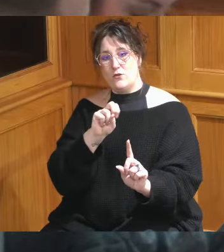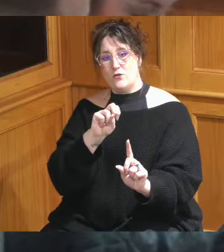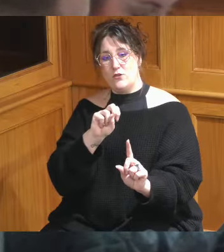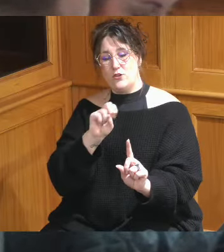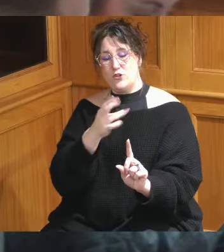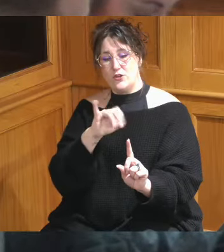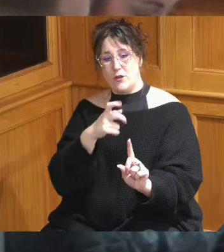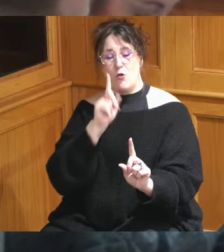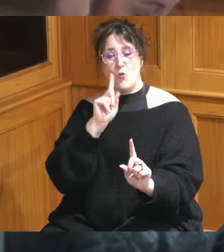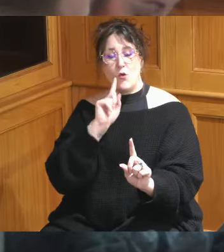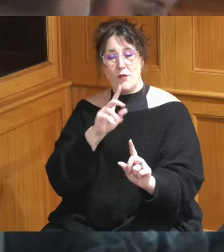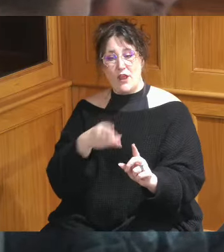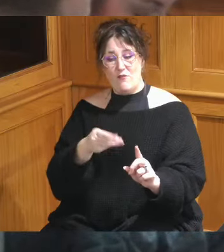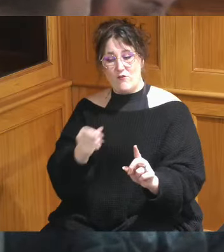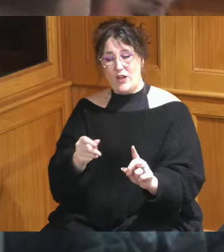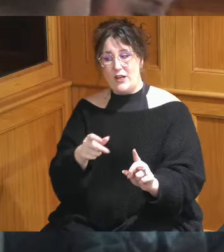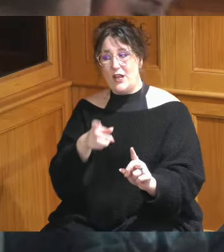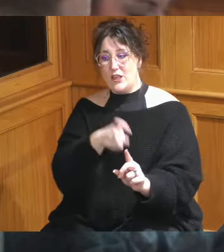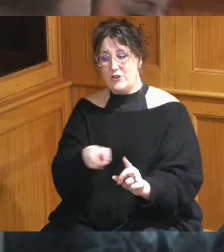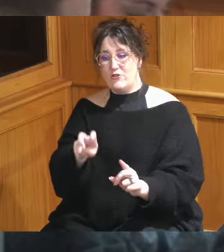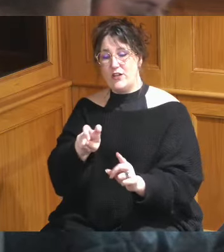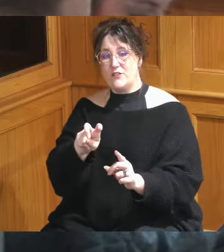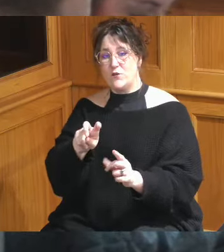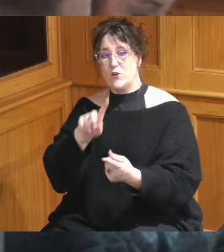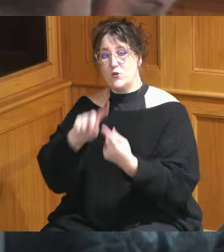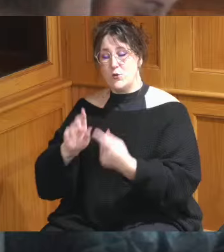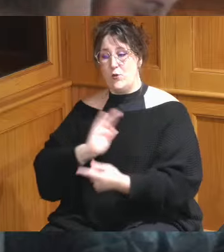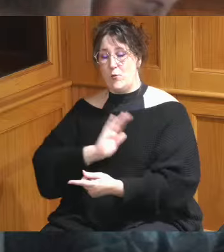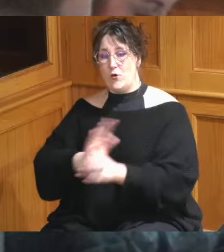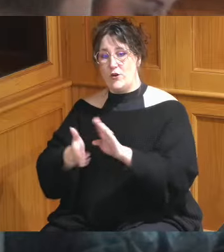ownership of the newly constructed sewer to the Board to be operated and maintained by